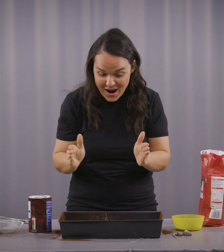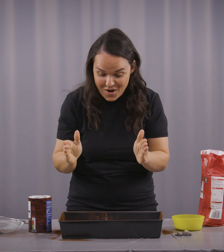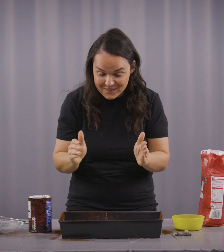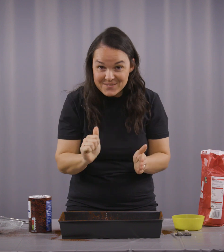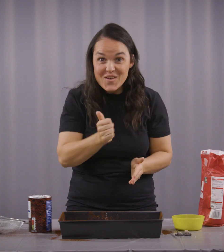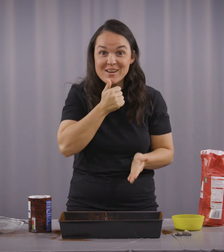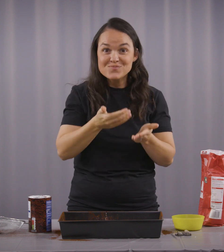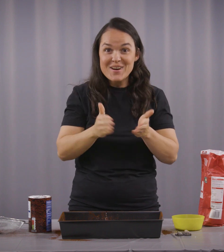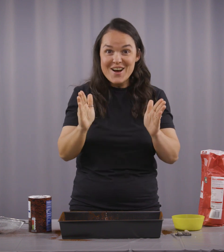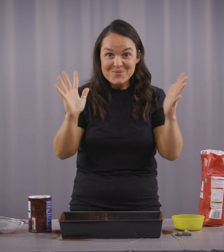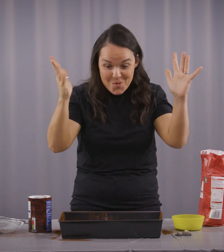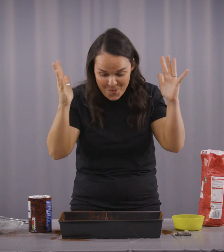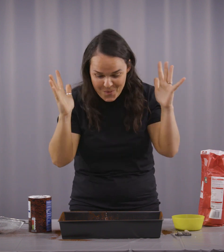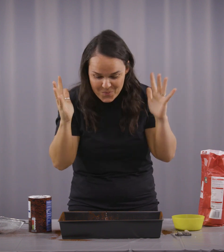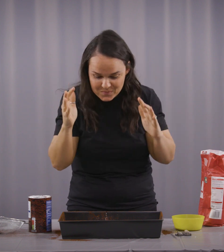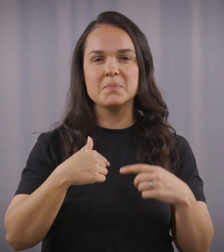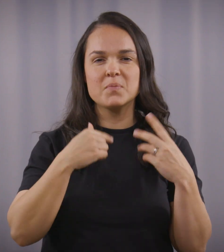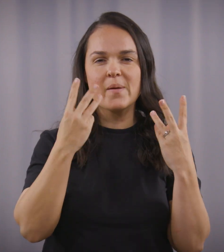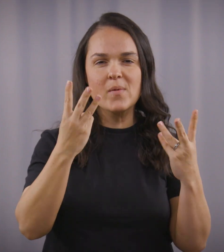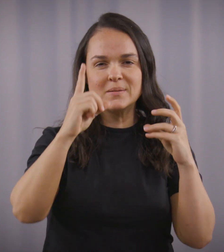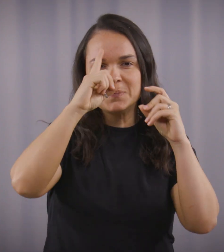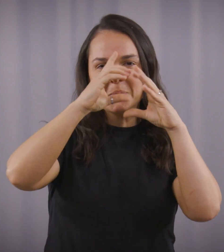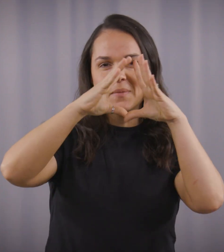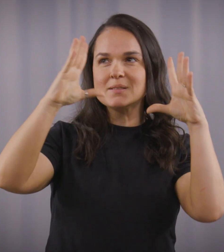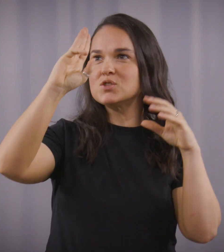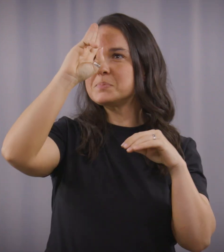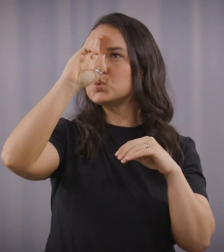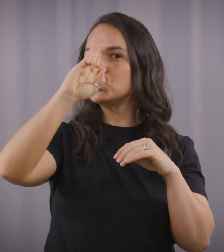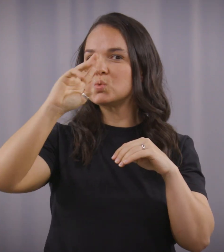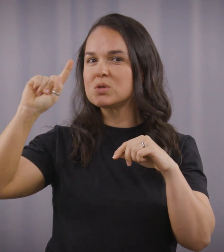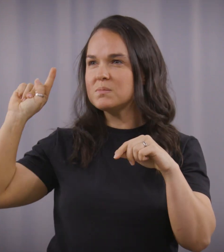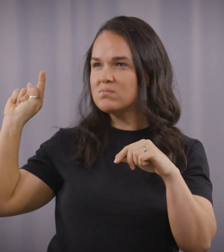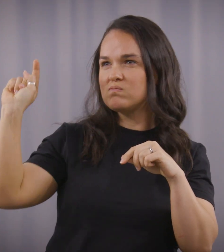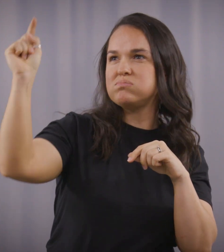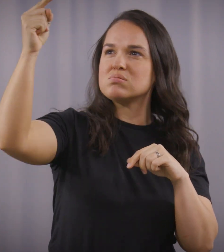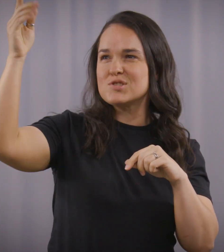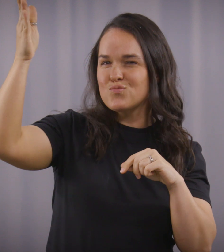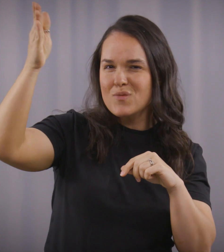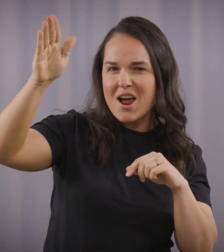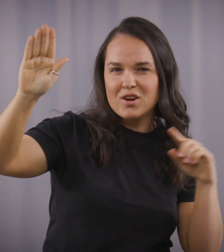A crater. We have our first crater. Now I want to have meteors hitting the Moon harder,